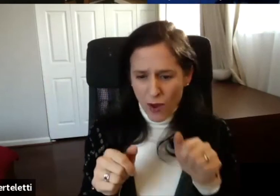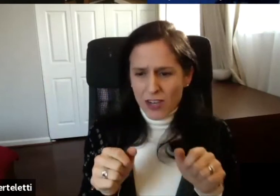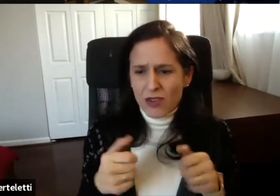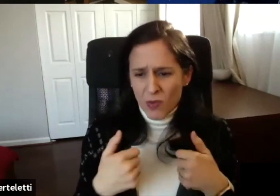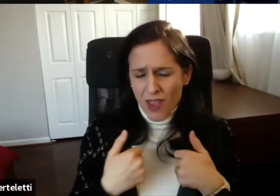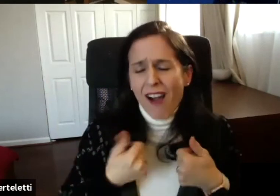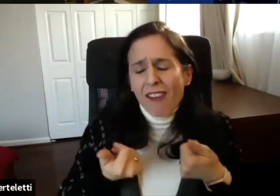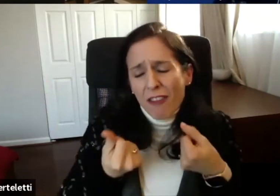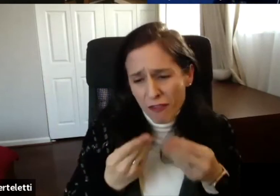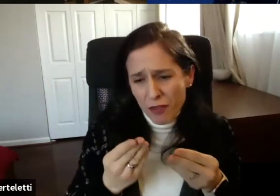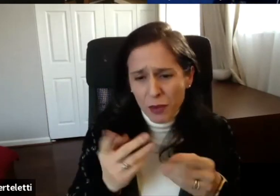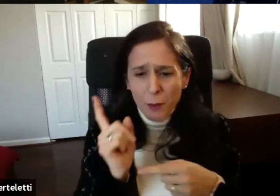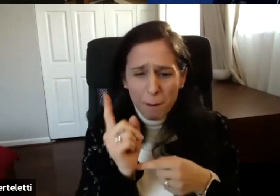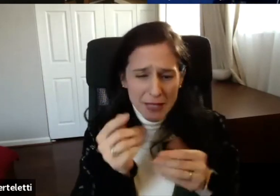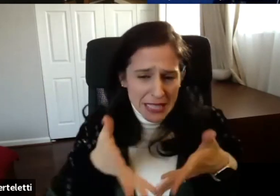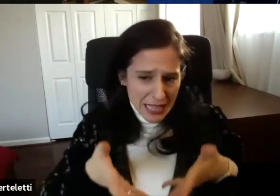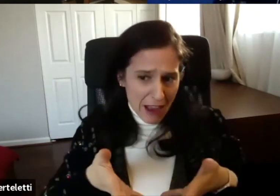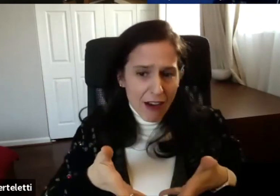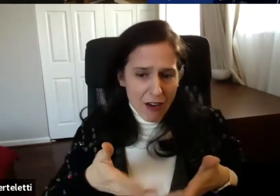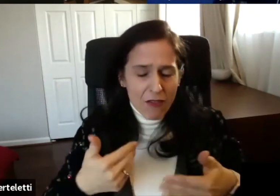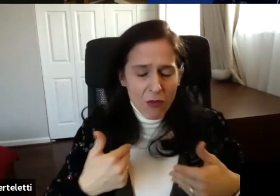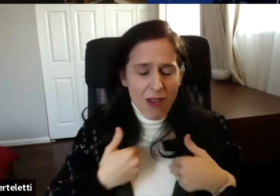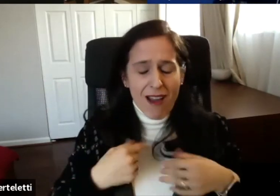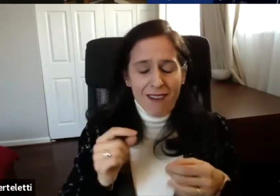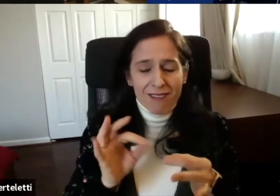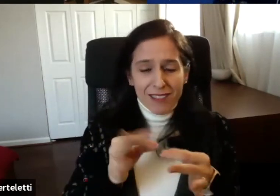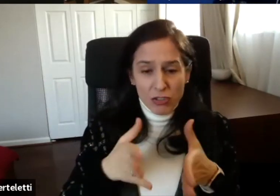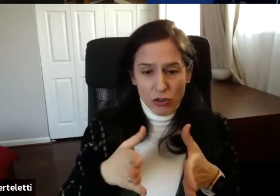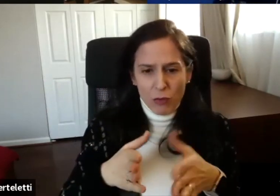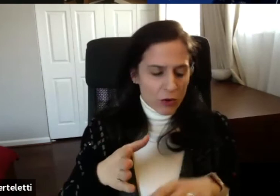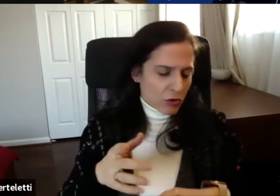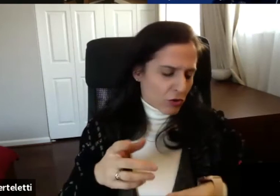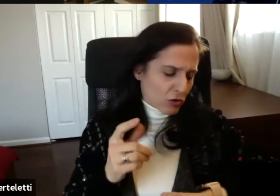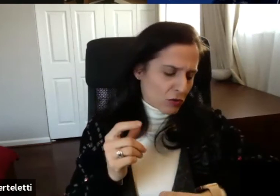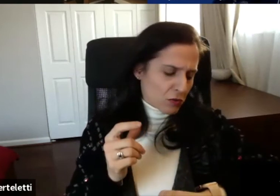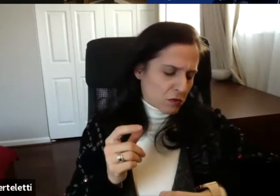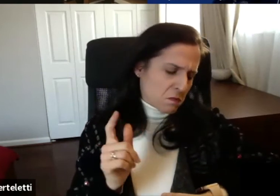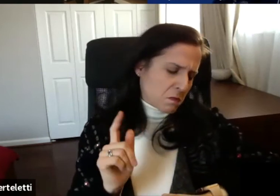and just a reminder if everyone has questions we do have a few minutes